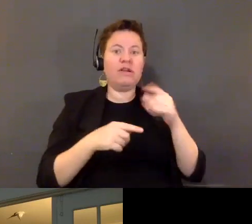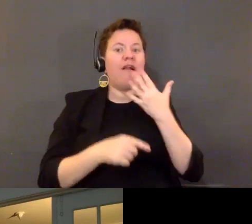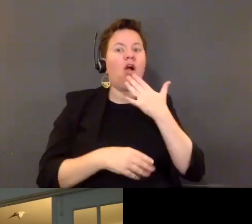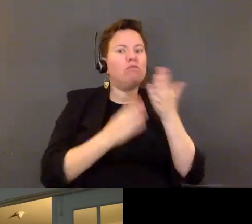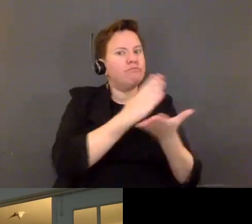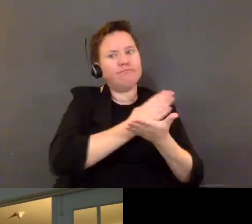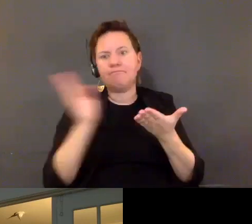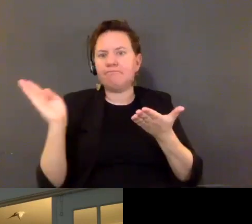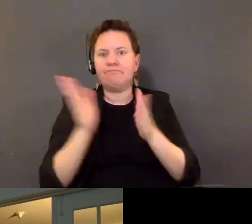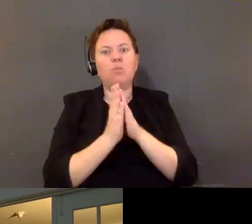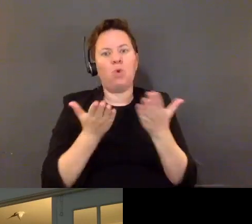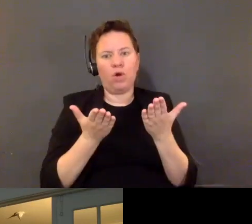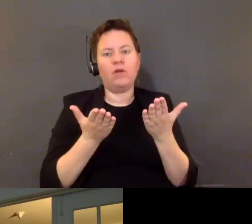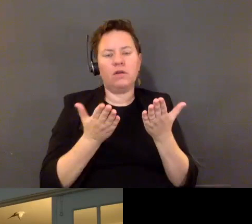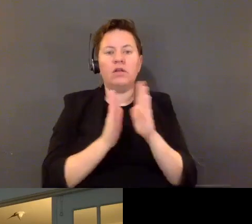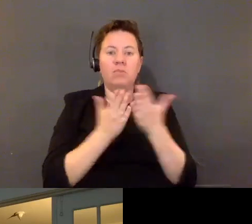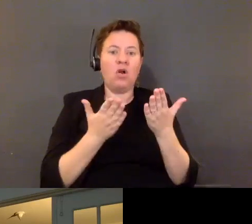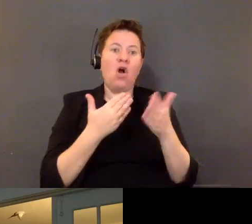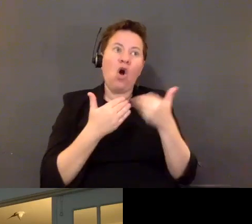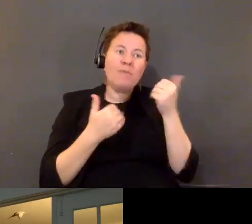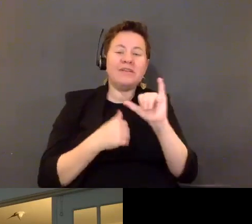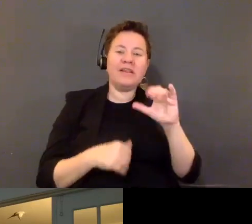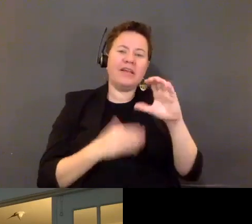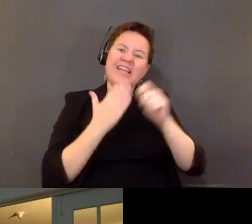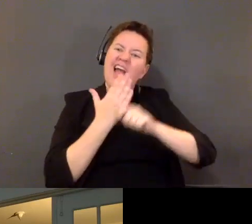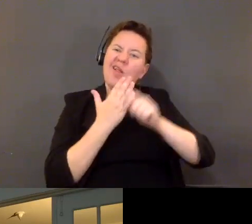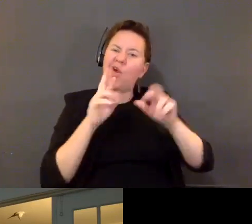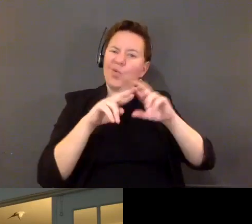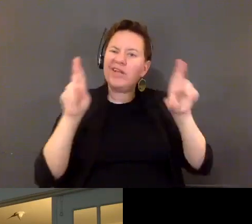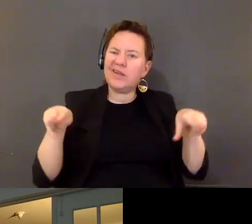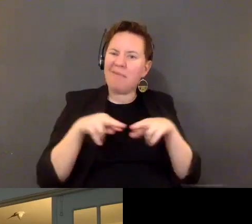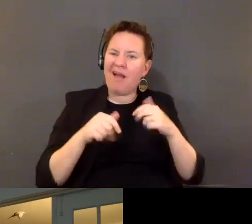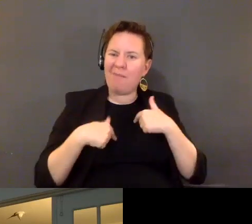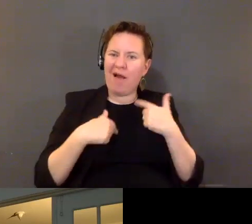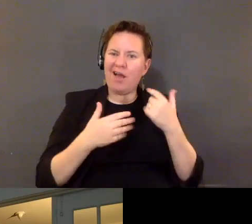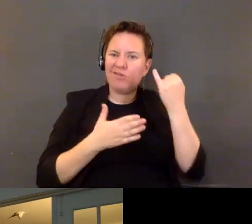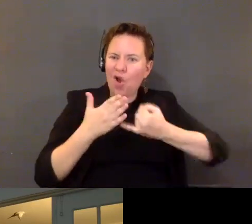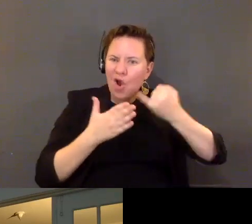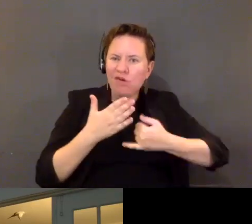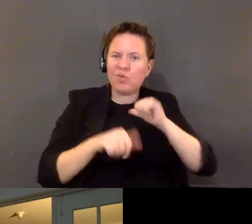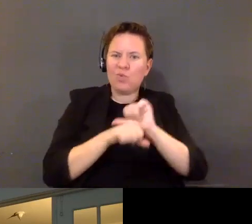book does function almost as a catalog resume of my work and does go into depth in the back